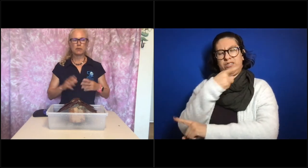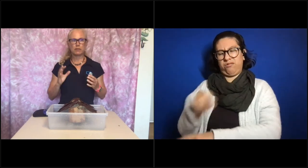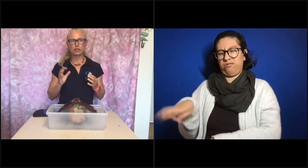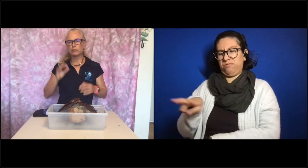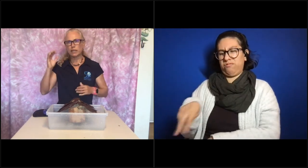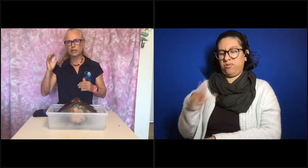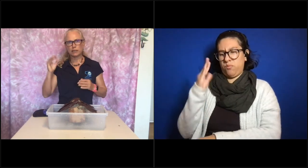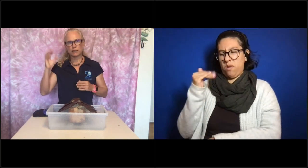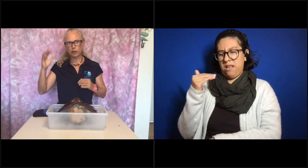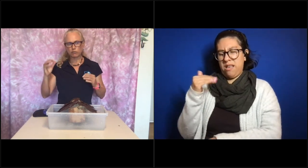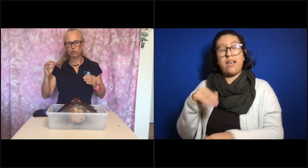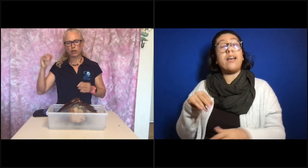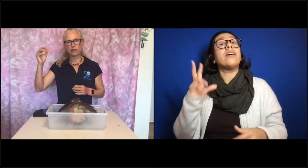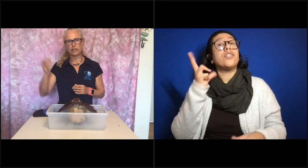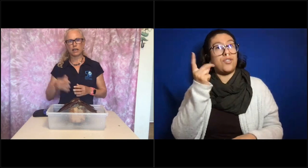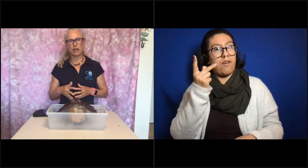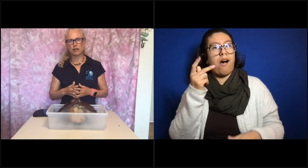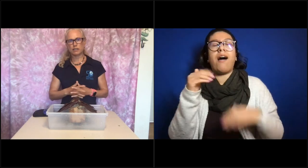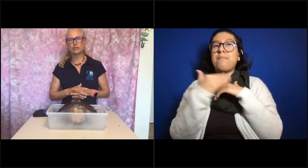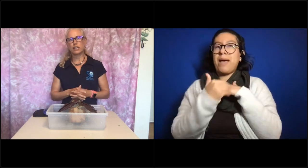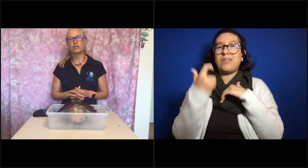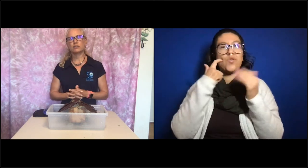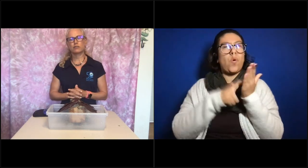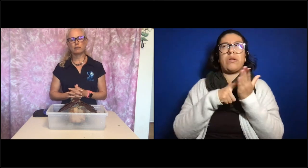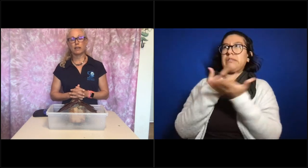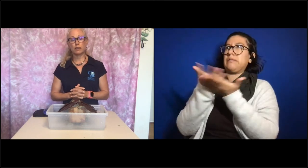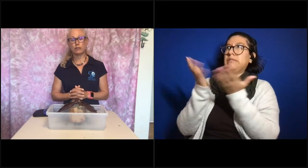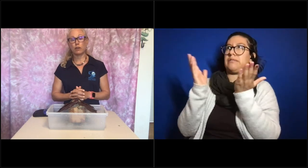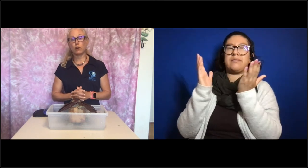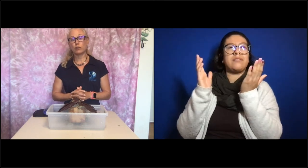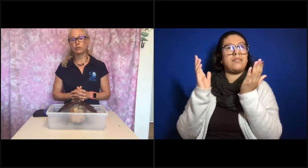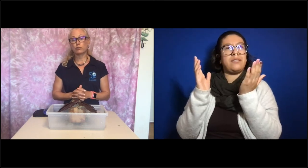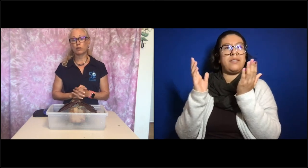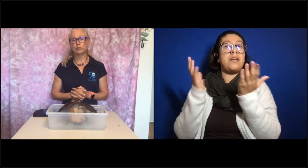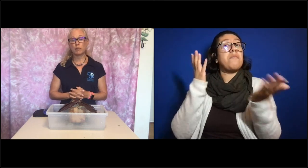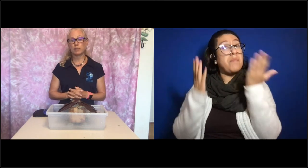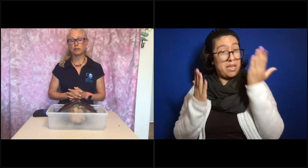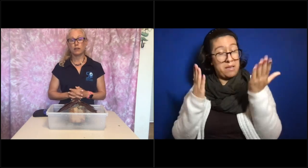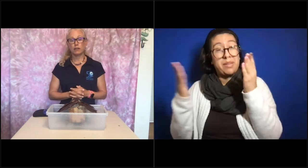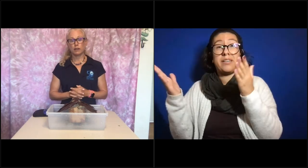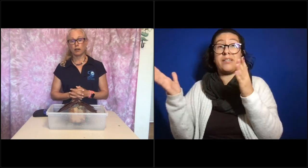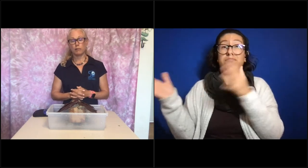maybe the humidity, the amount of water in the air is changing. So they may know a storm's coming